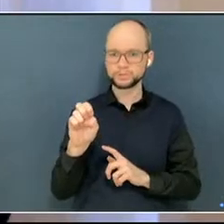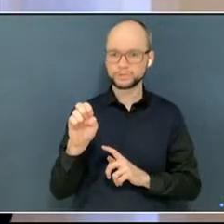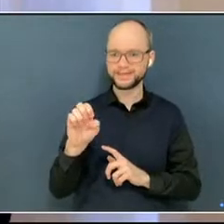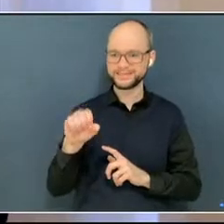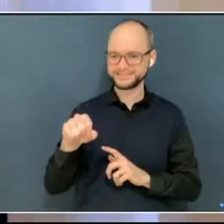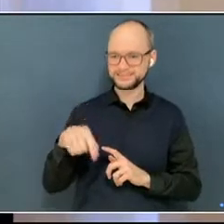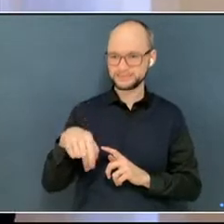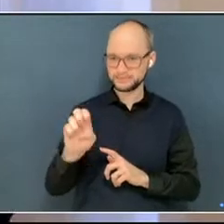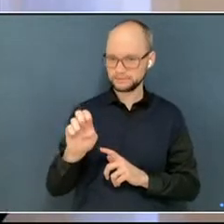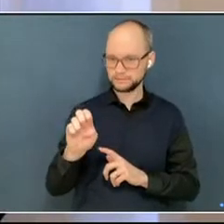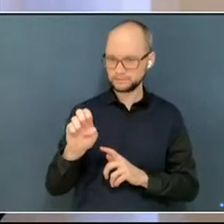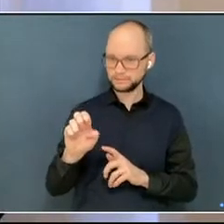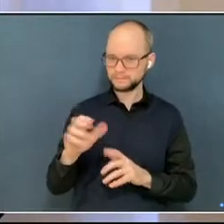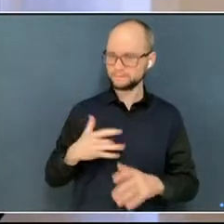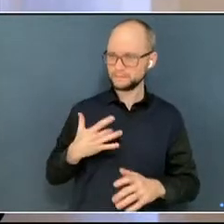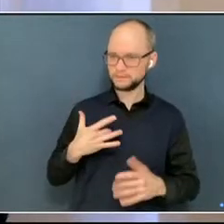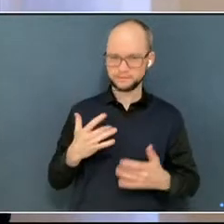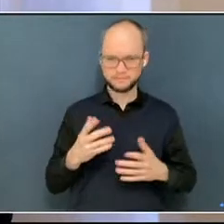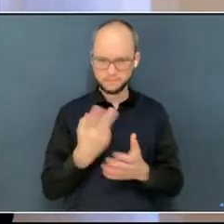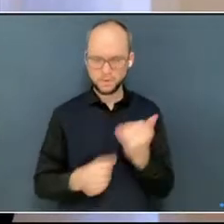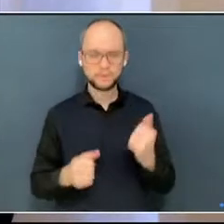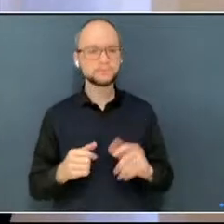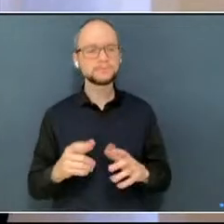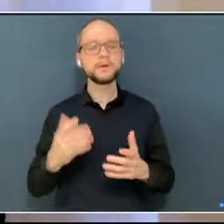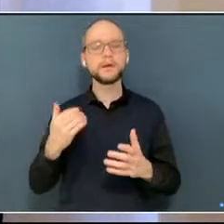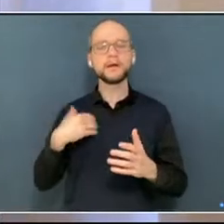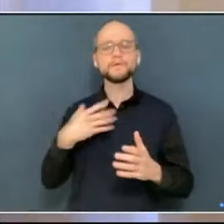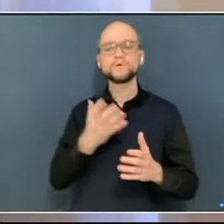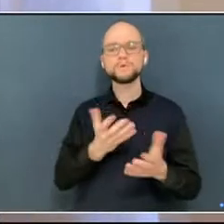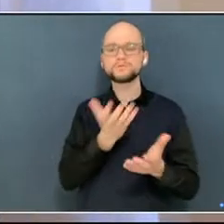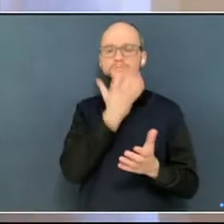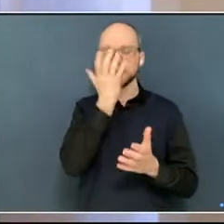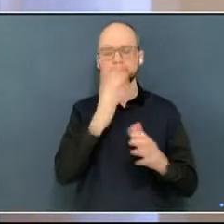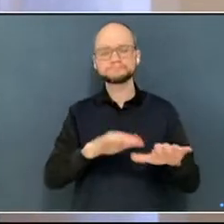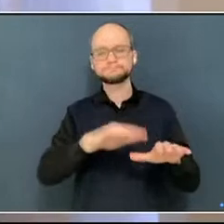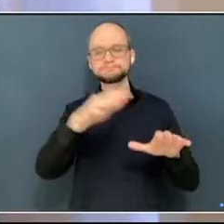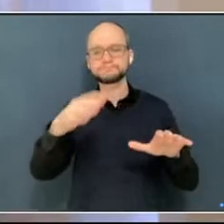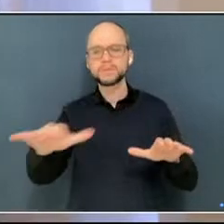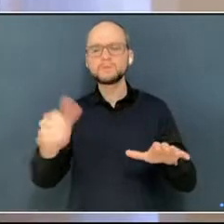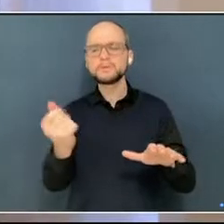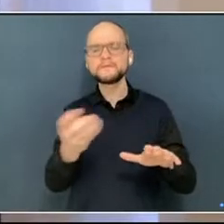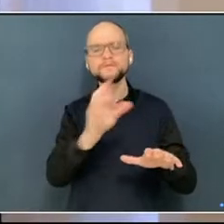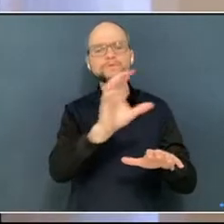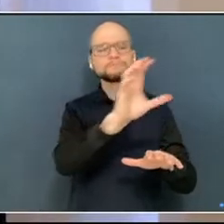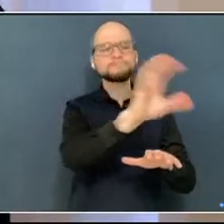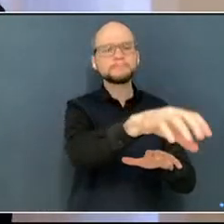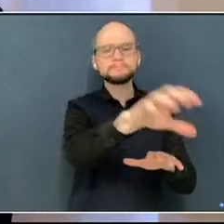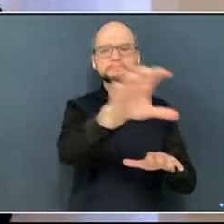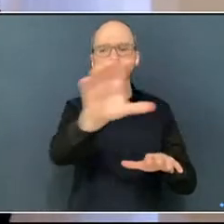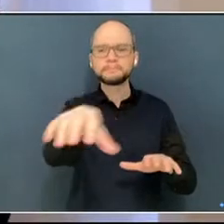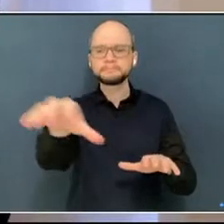the scattering of trees and groves but then retain that picture‑esque, that ground covering